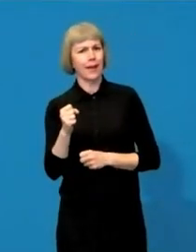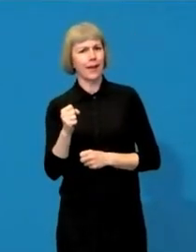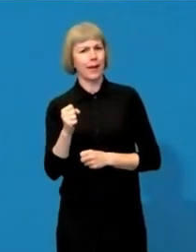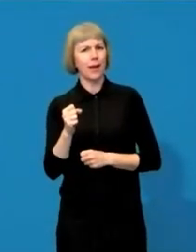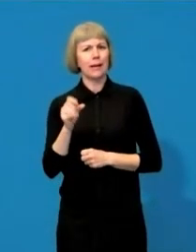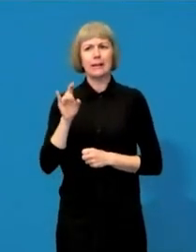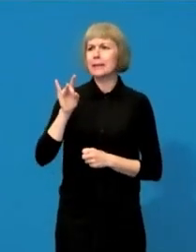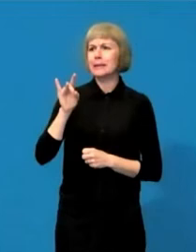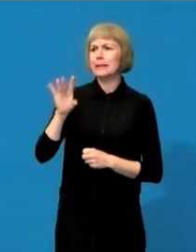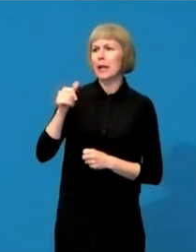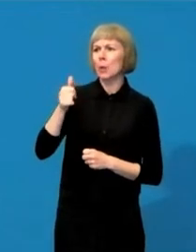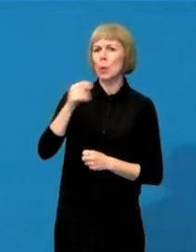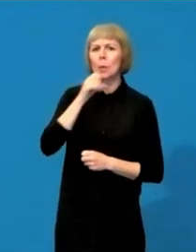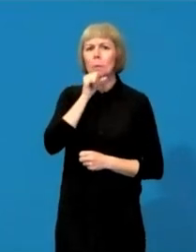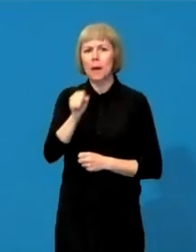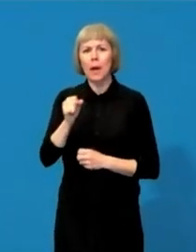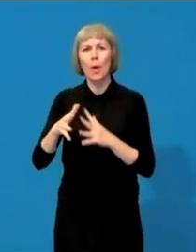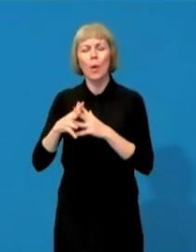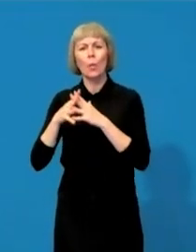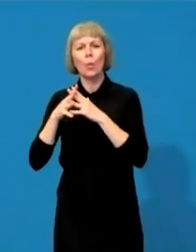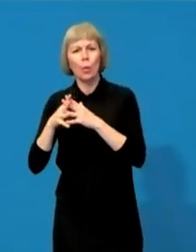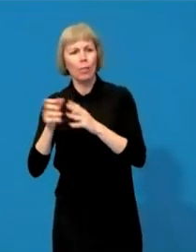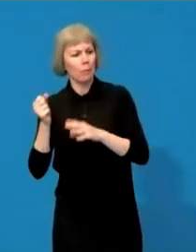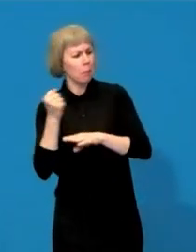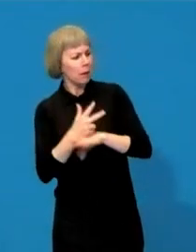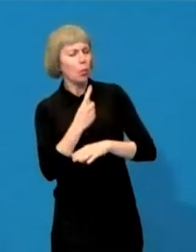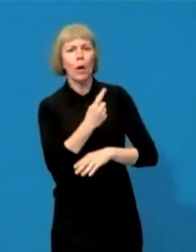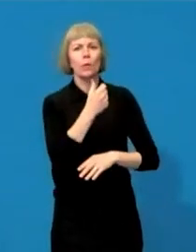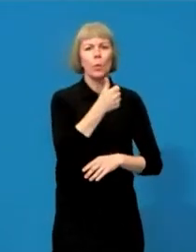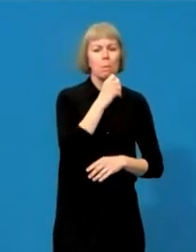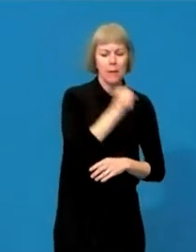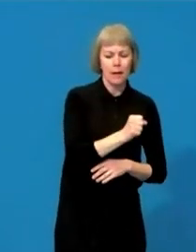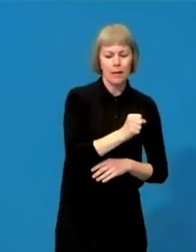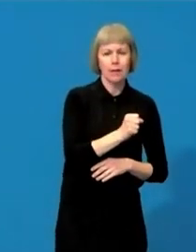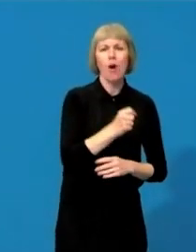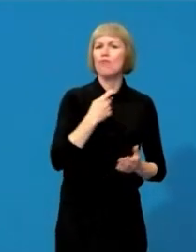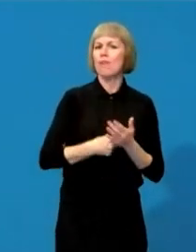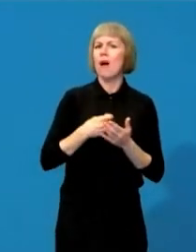So, I would rather empower 10 men than empower myself, because, you know, I would